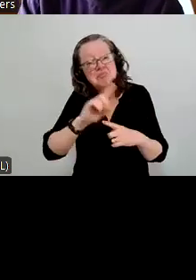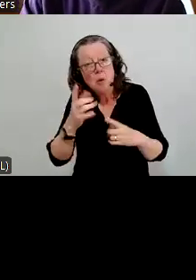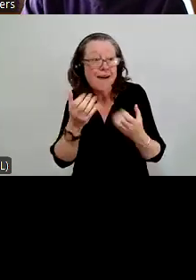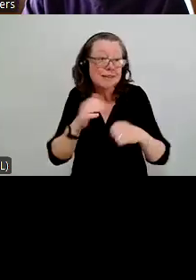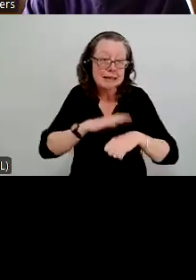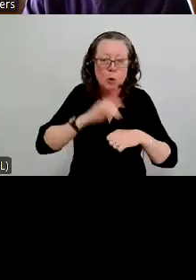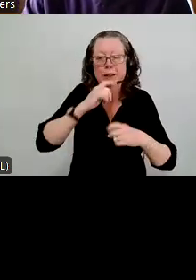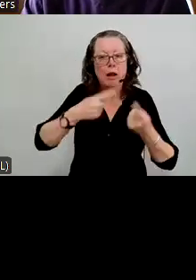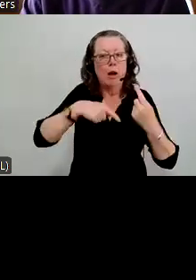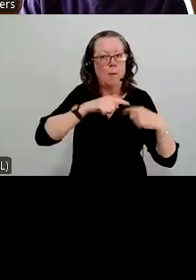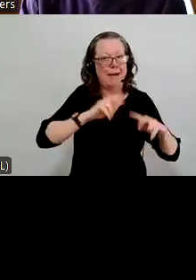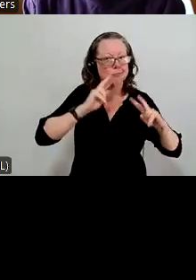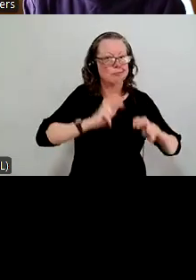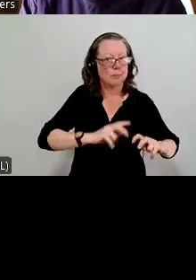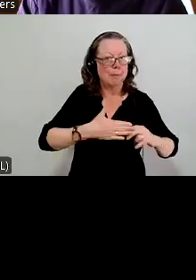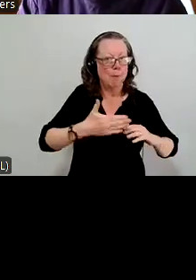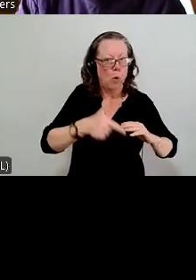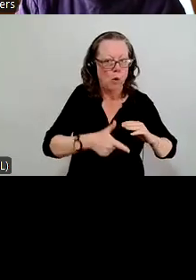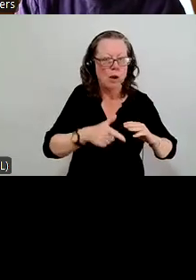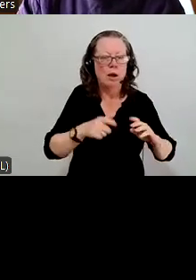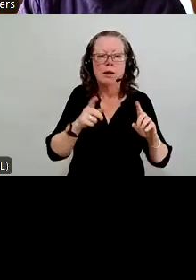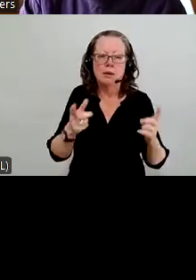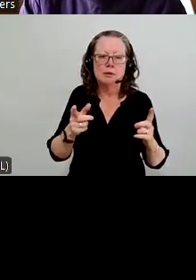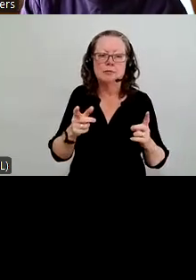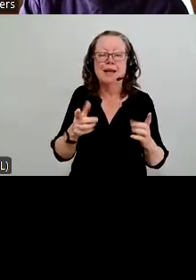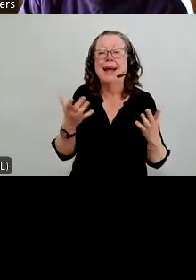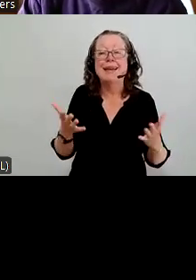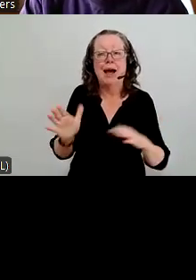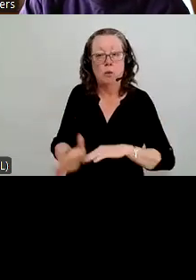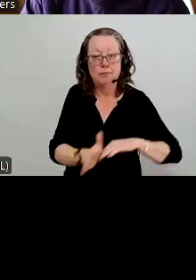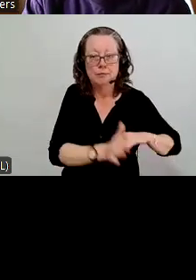to why pixels are useful for our sector.